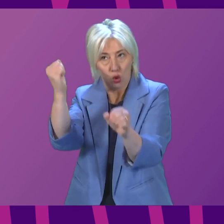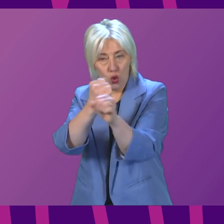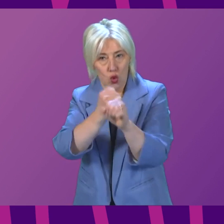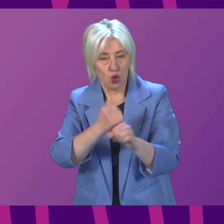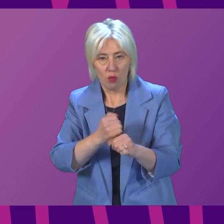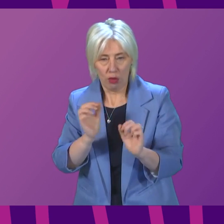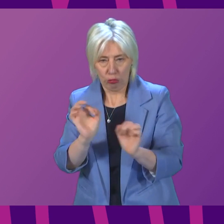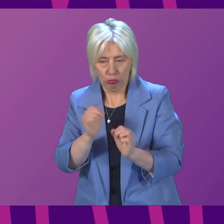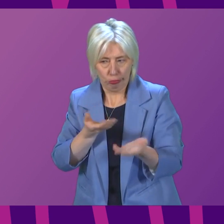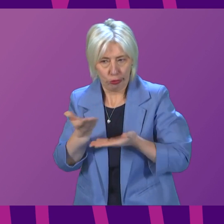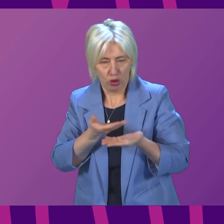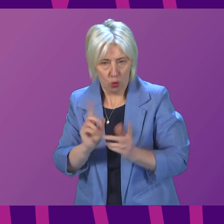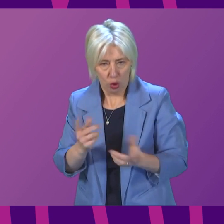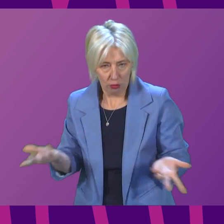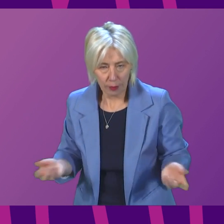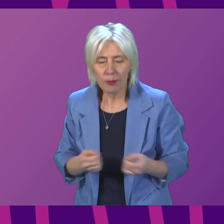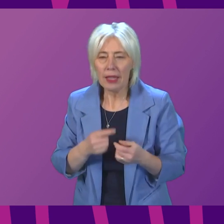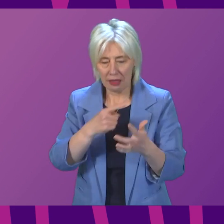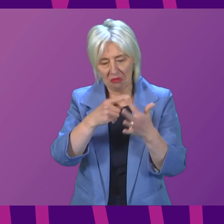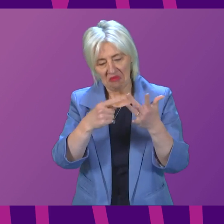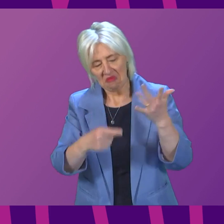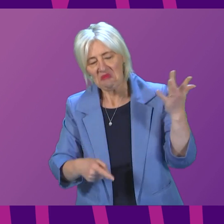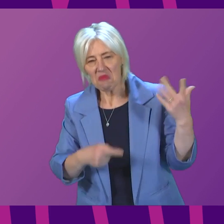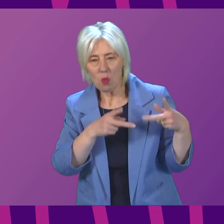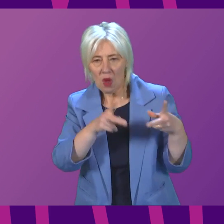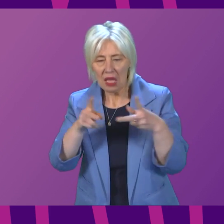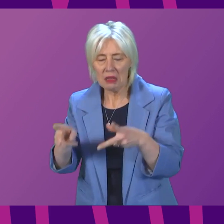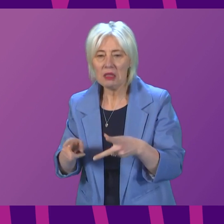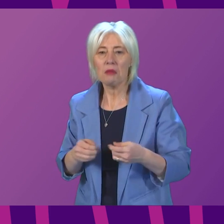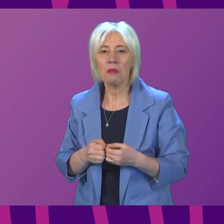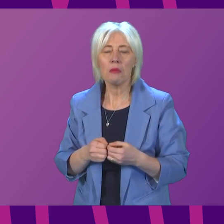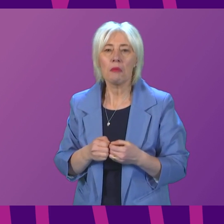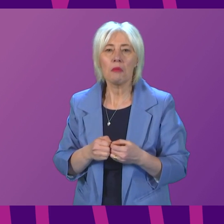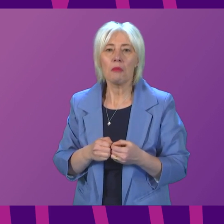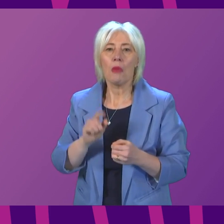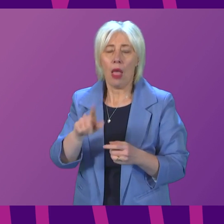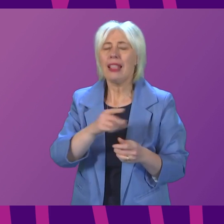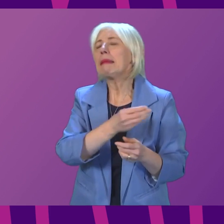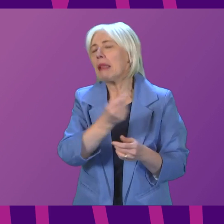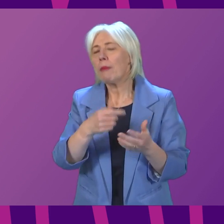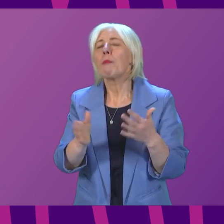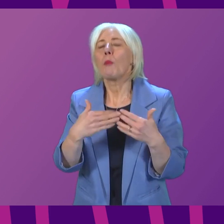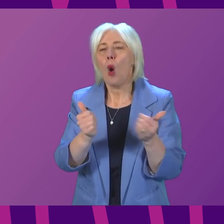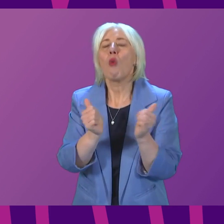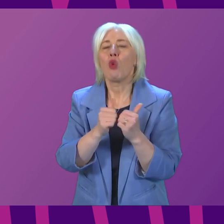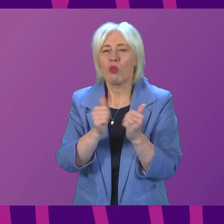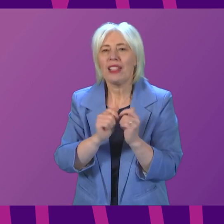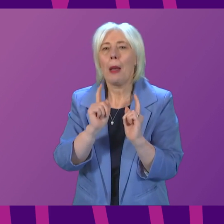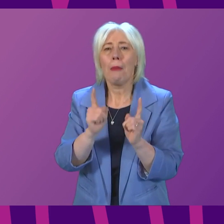The First Minister also said that a range of measures are in place. Some of those are much more appropriate, but they are being delivered far too slowly.